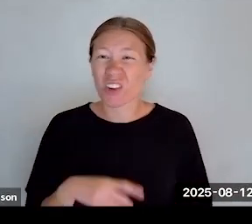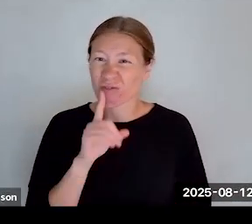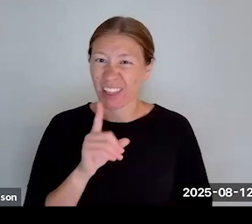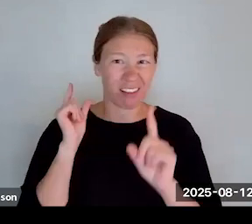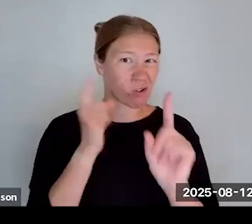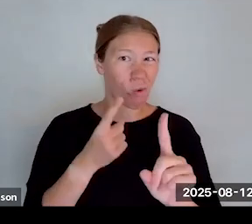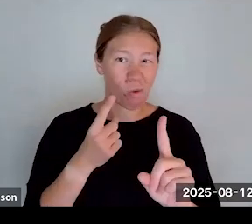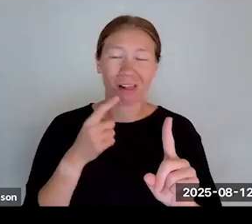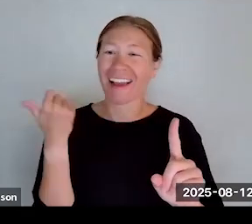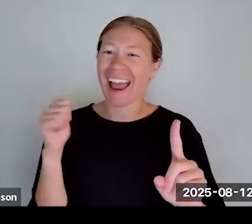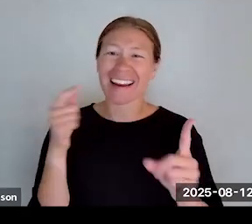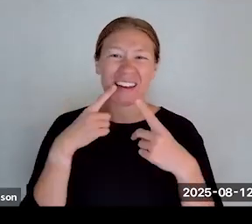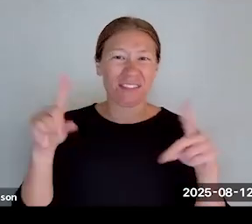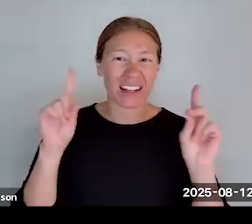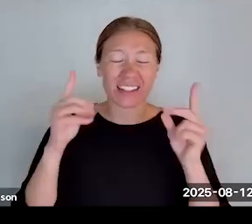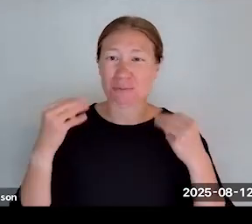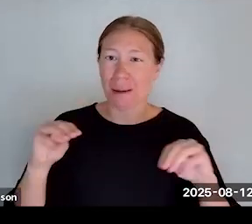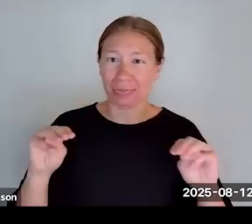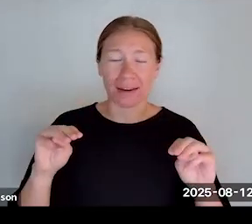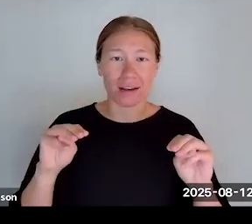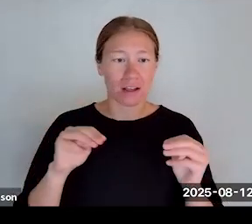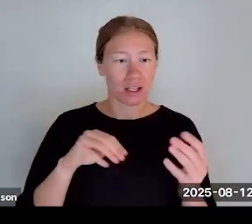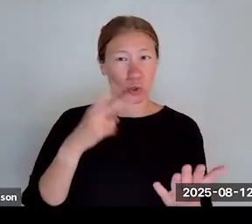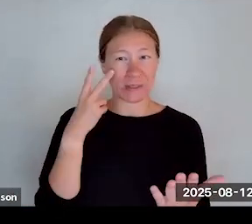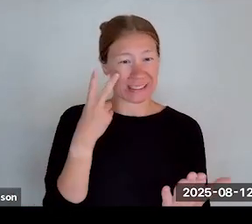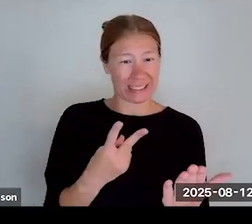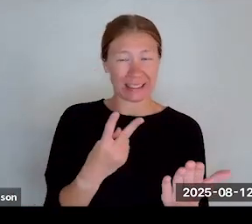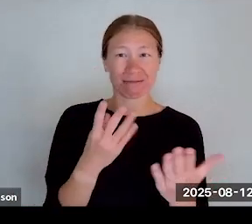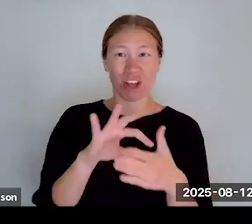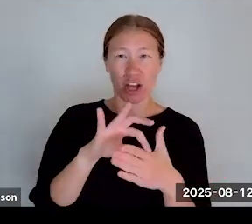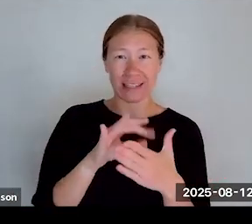that makes visually delivered content accessible to individuals with disabilities